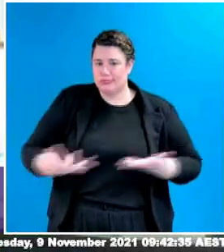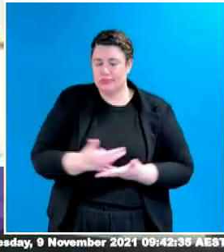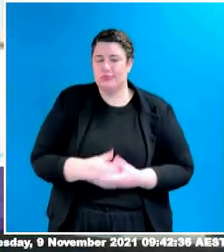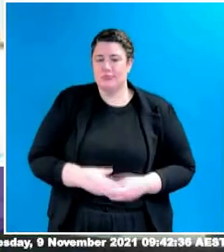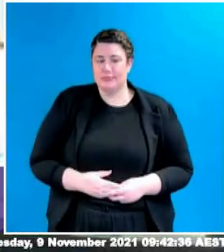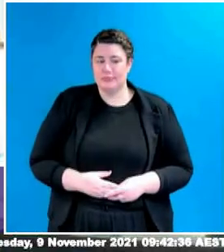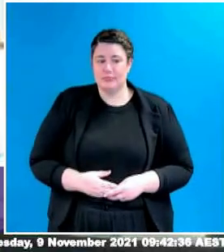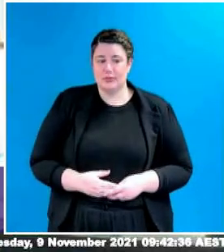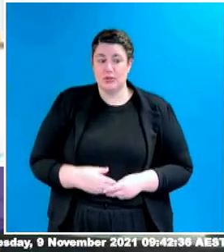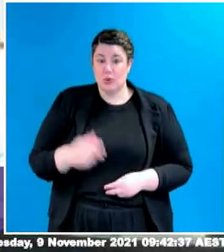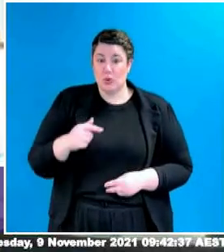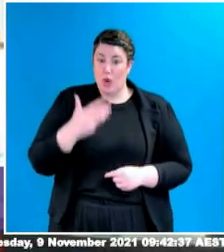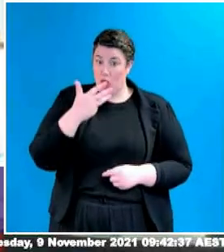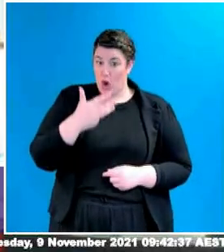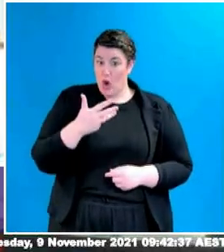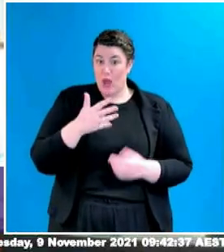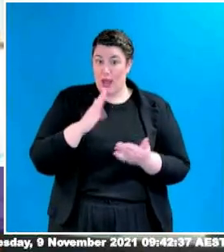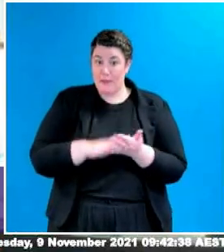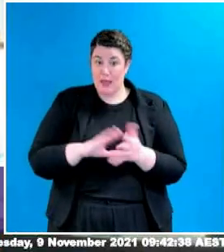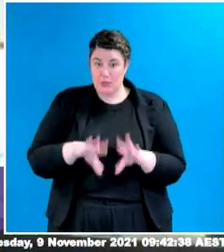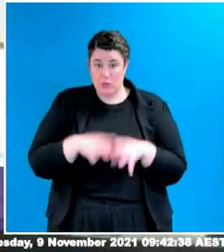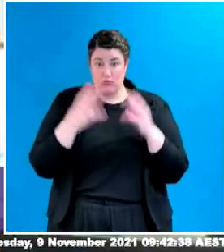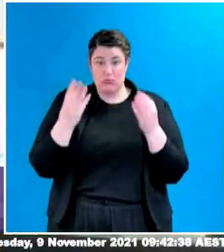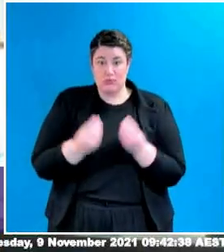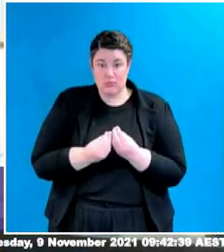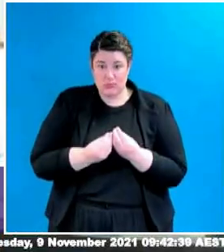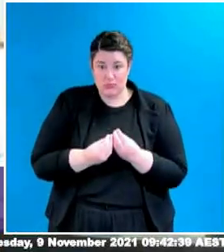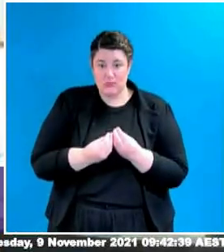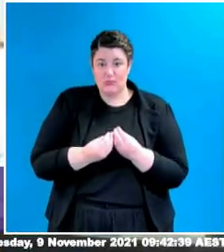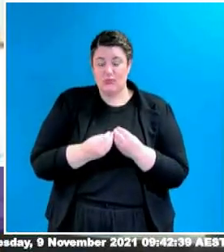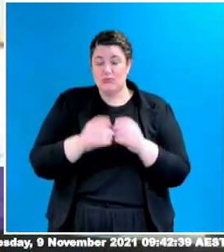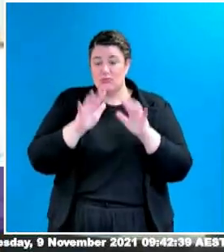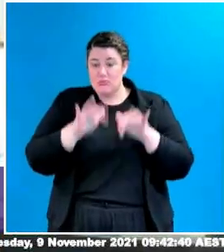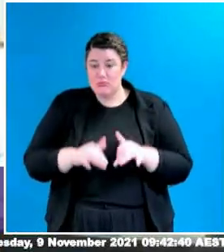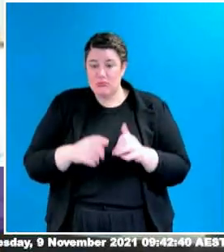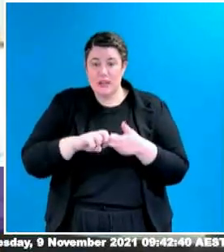It operated for nine months, issued an Issues Paper, held town hall community